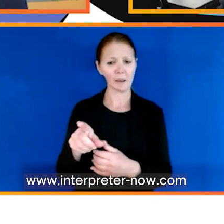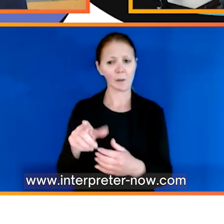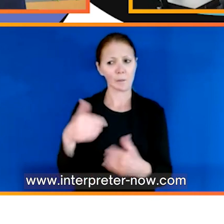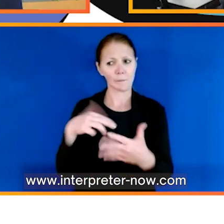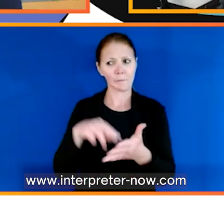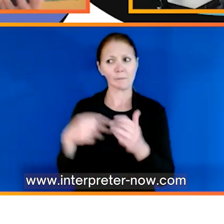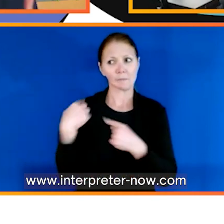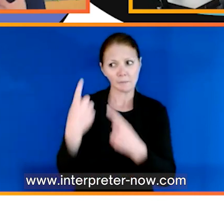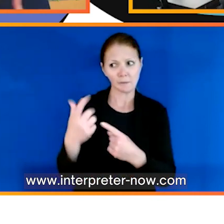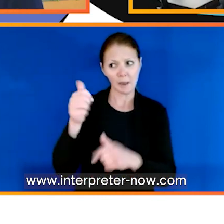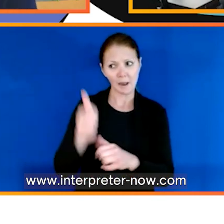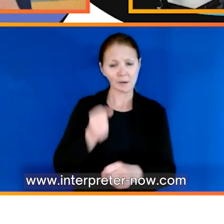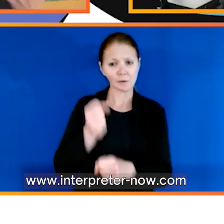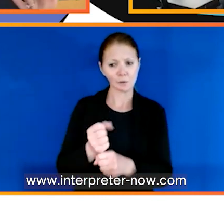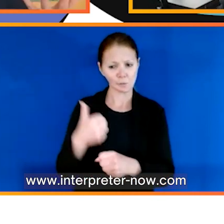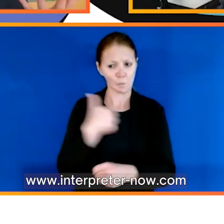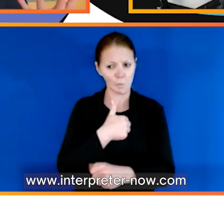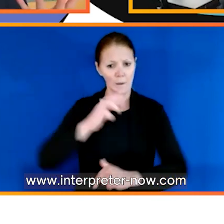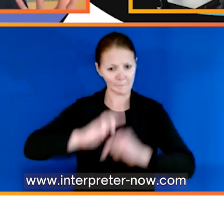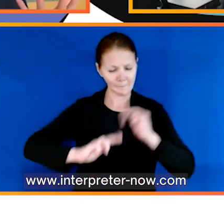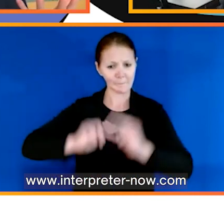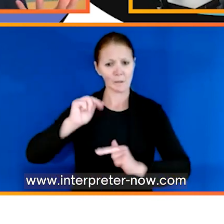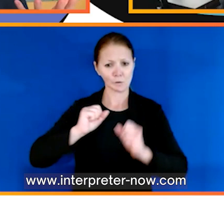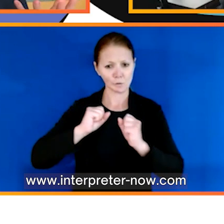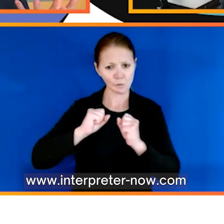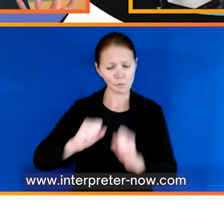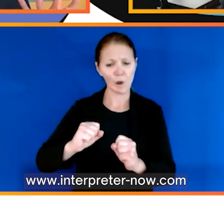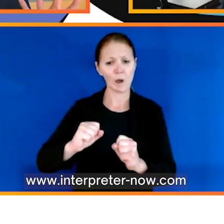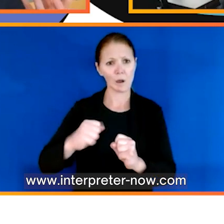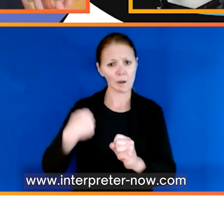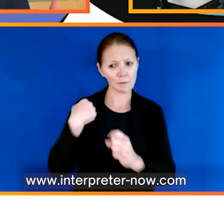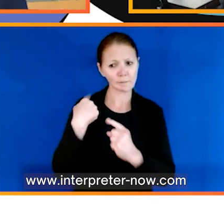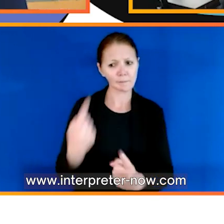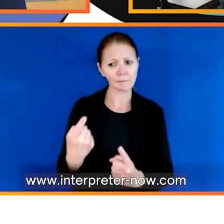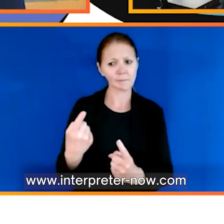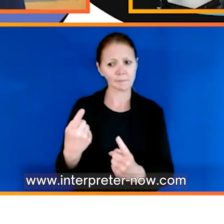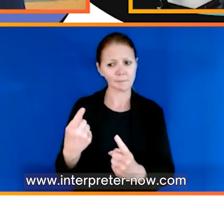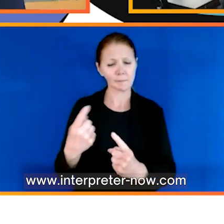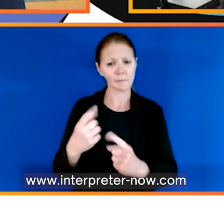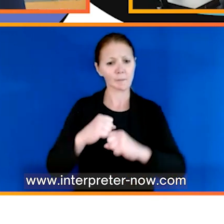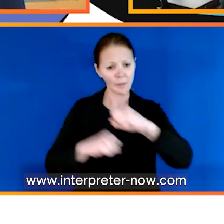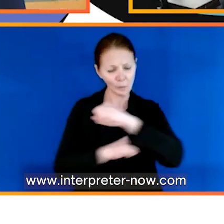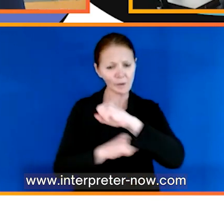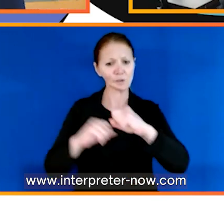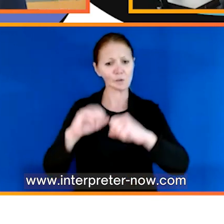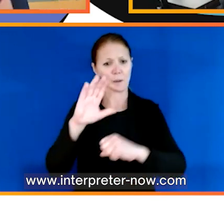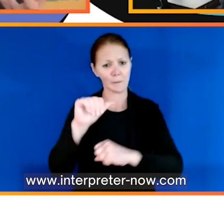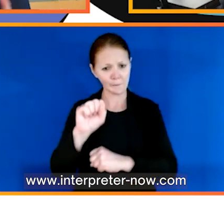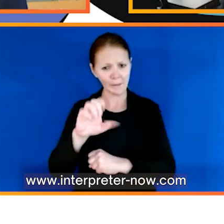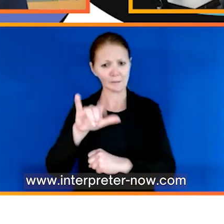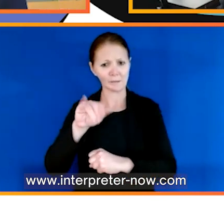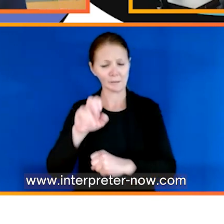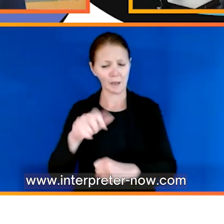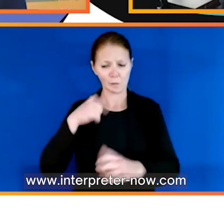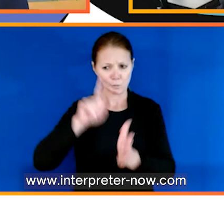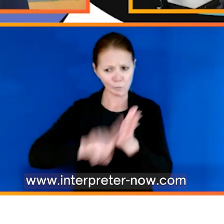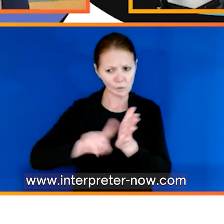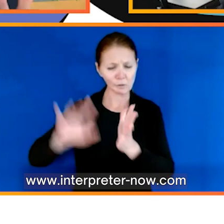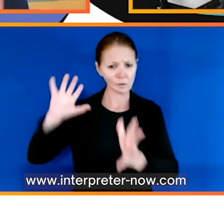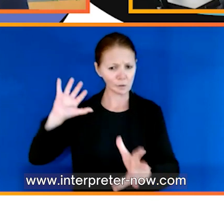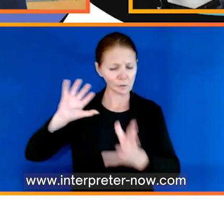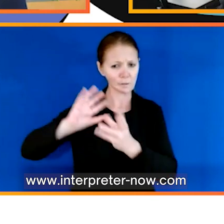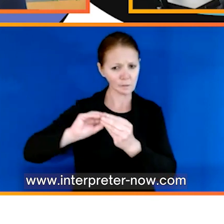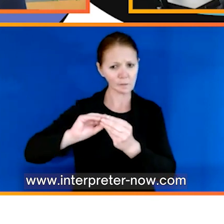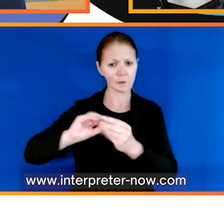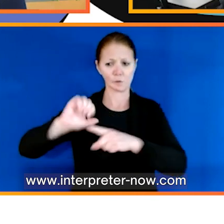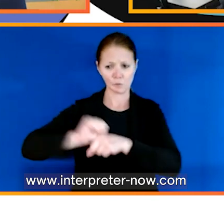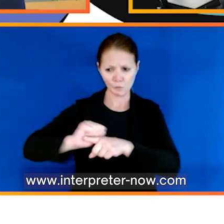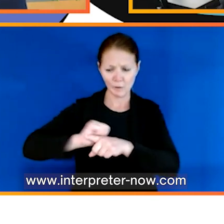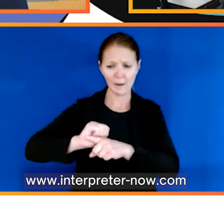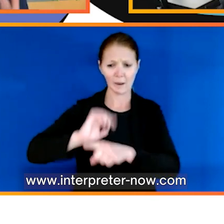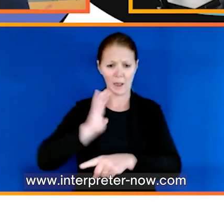So we have, over the last 10 years, really built a strong baseline and research and training